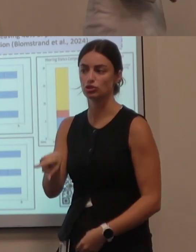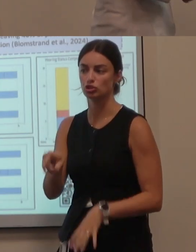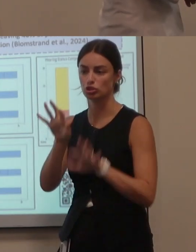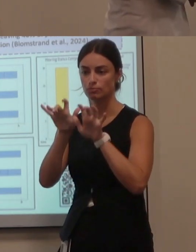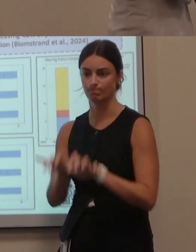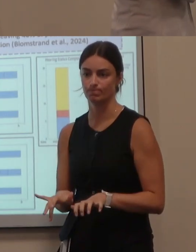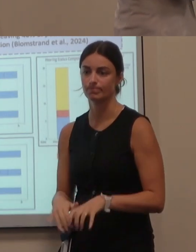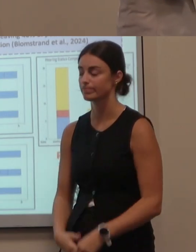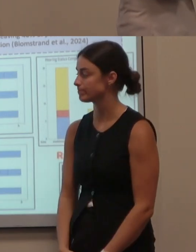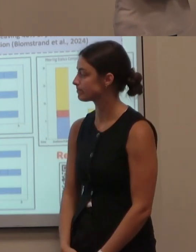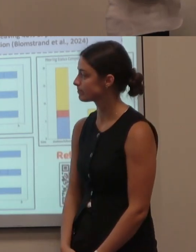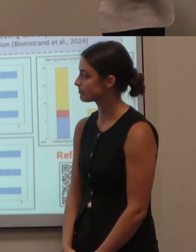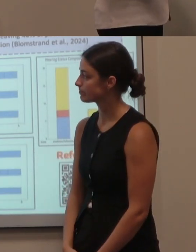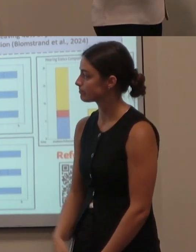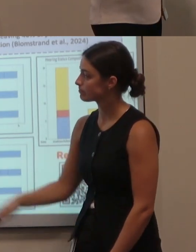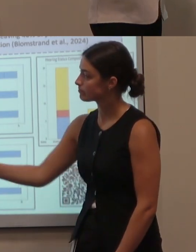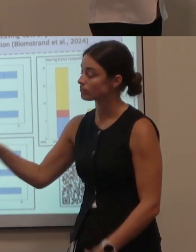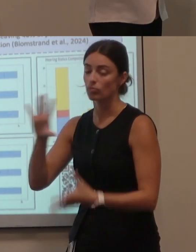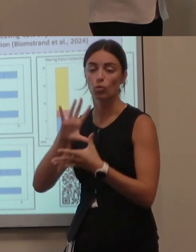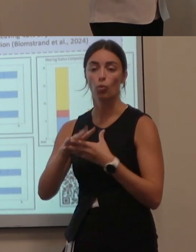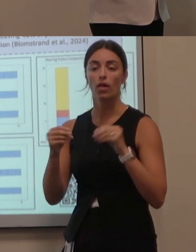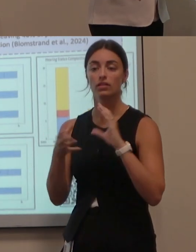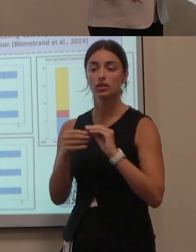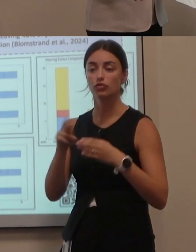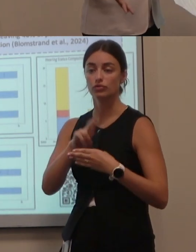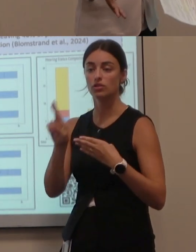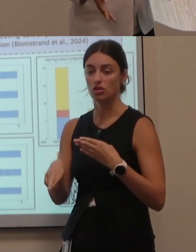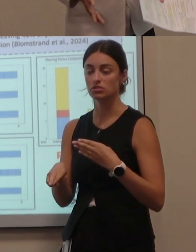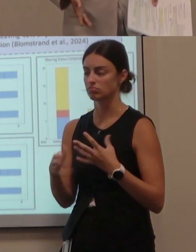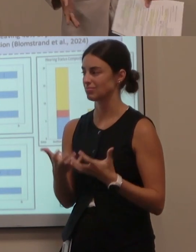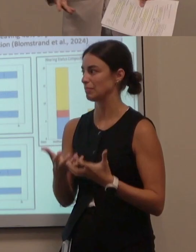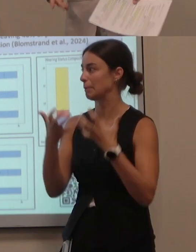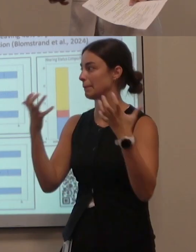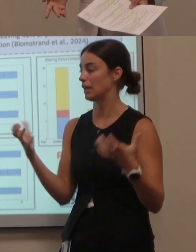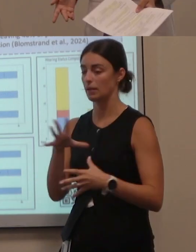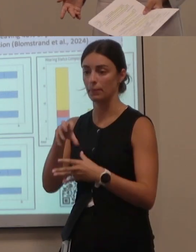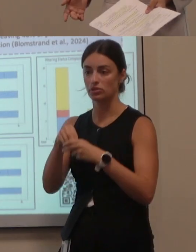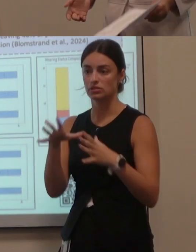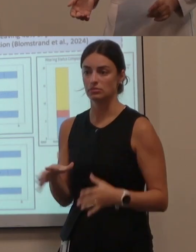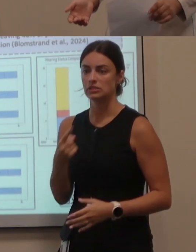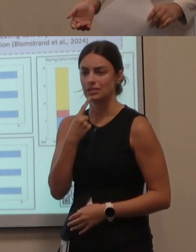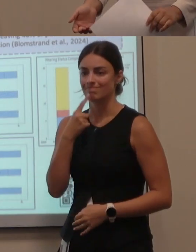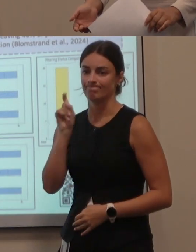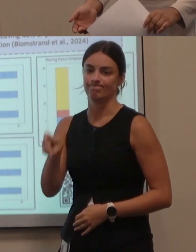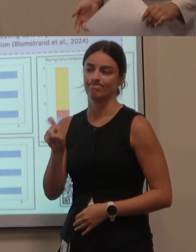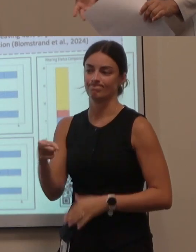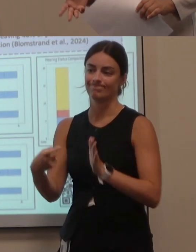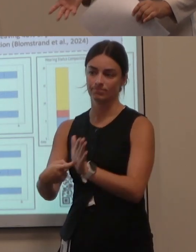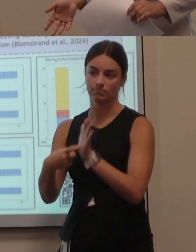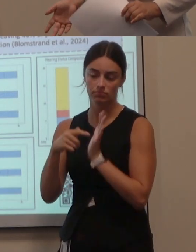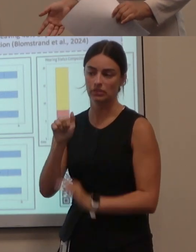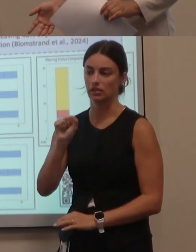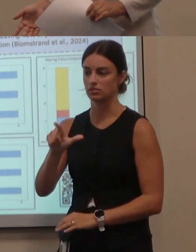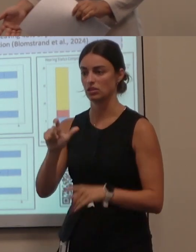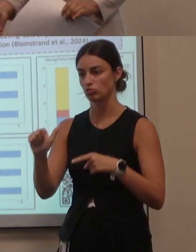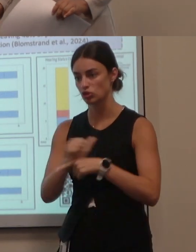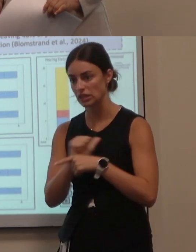And my qualitative results, under a lot of participants, say that there needs to be mandatory ASL training and more hands-on experience communicating